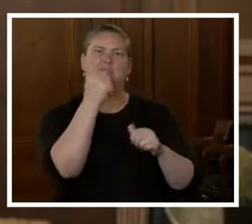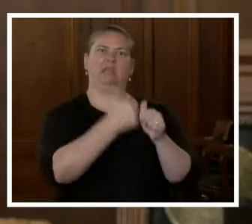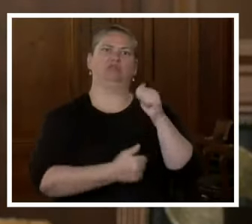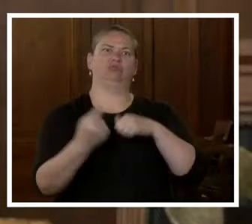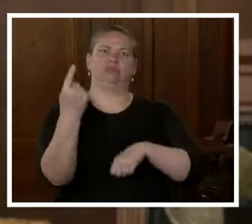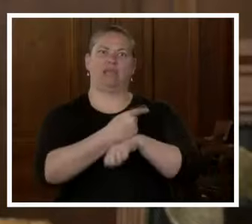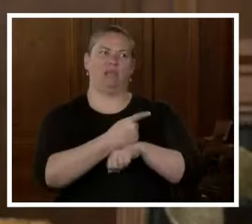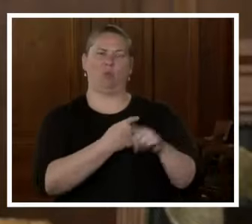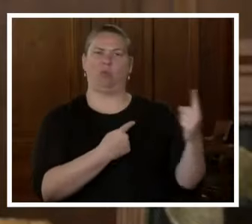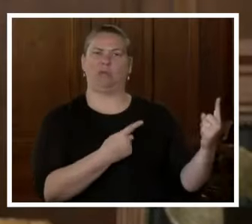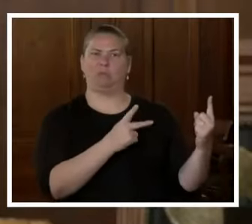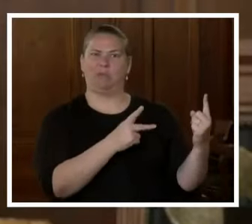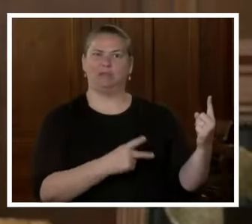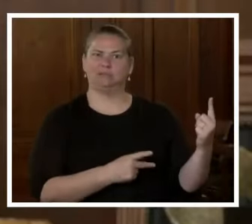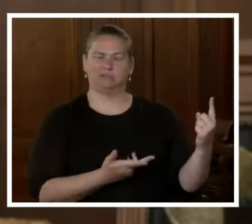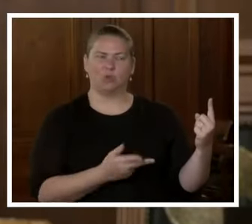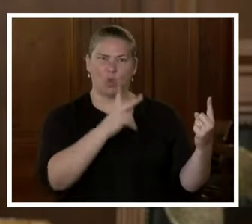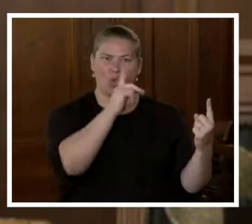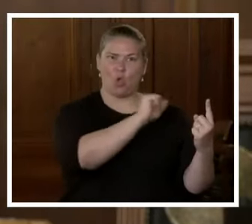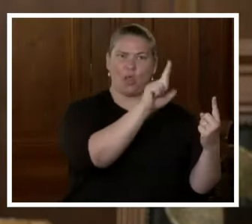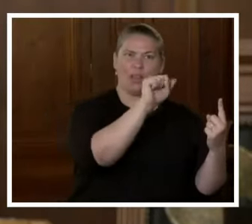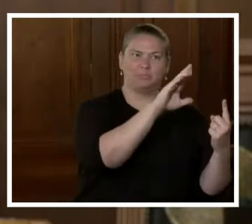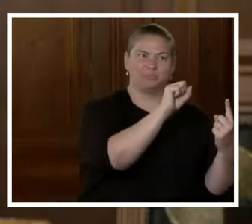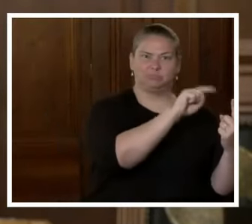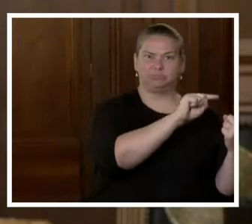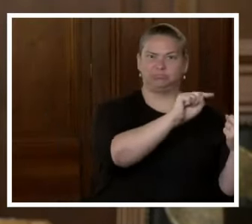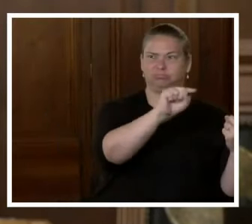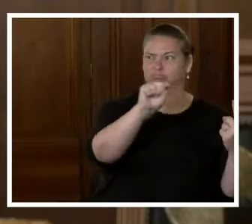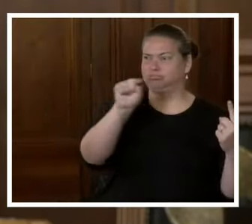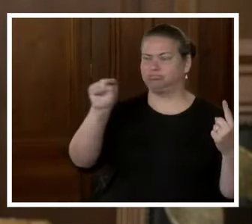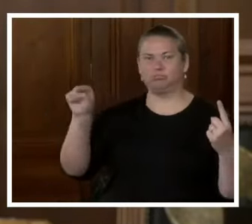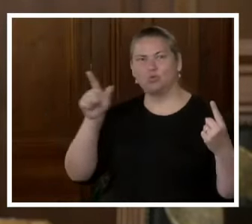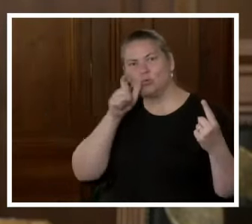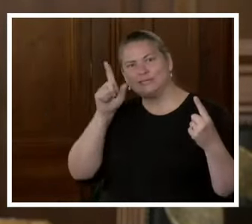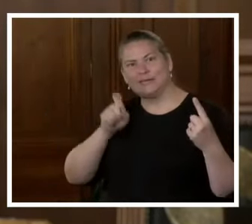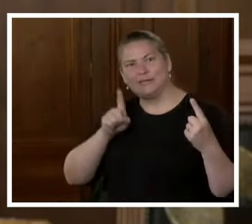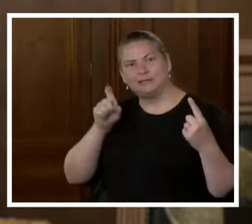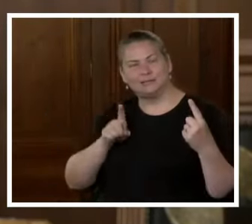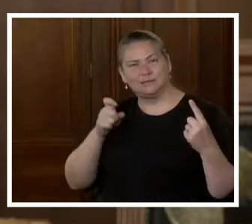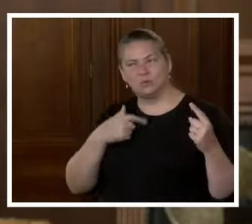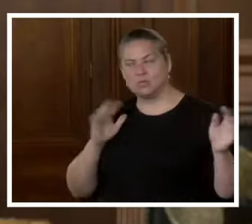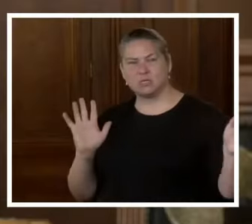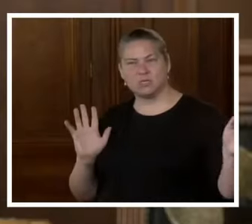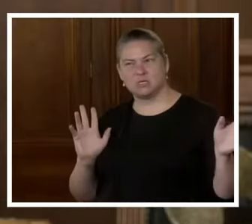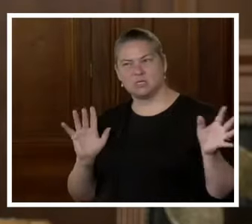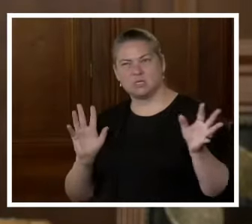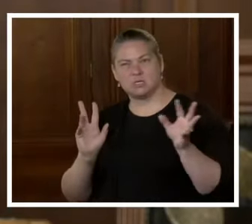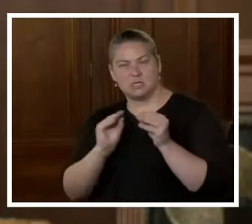OF SOME SORT. IT MAY STILL BE A DOWNWARD SLOPE.